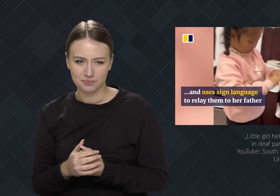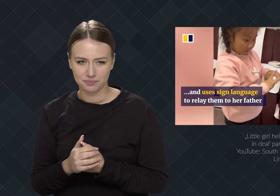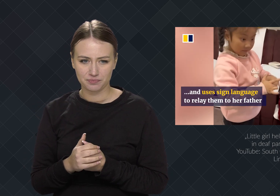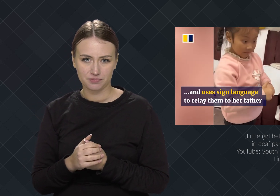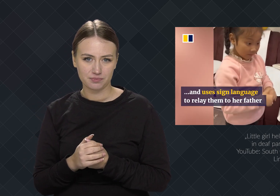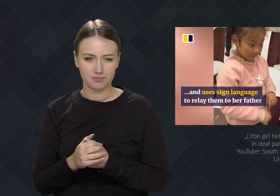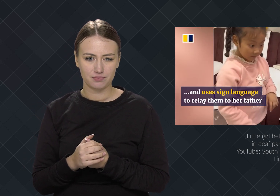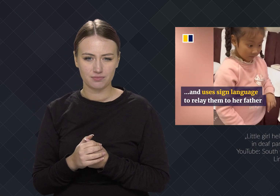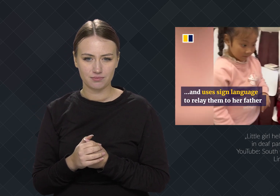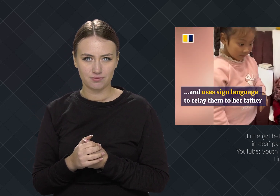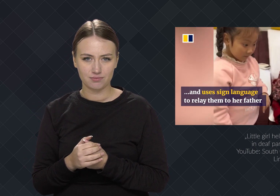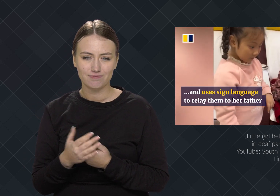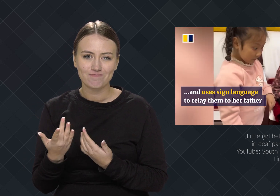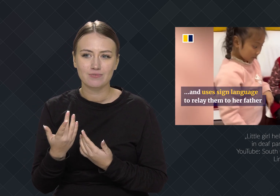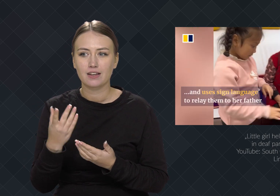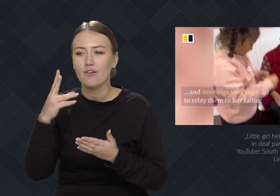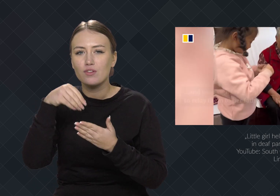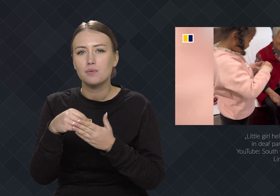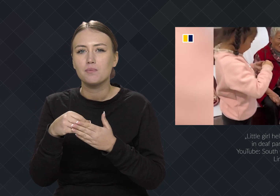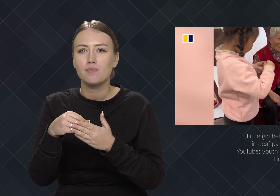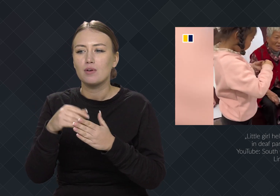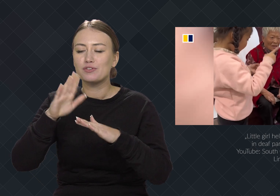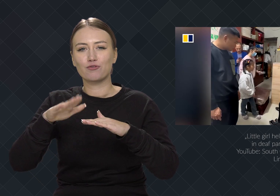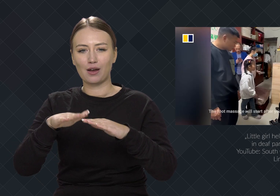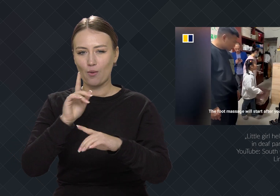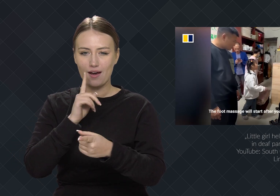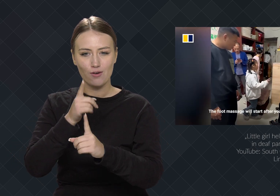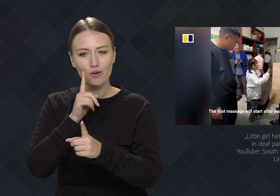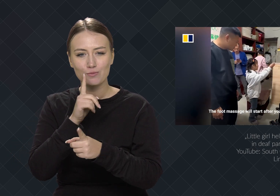So, it's not about translating ordinary conversations